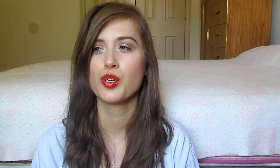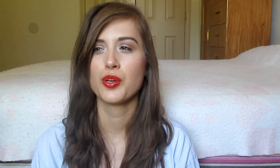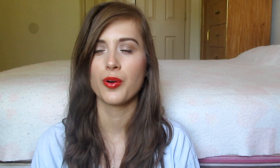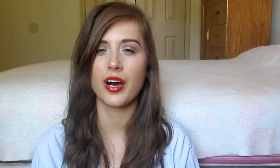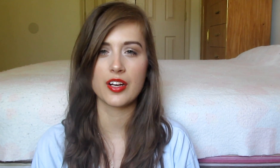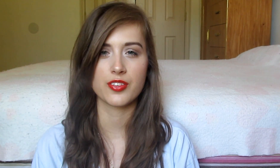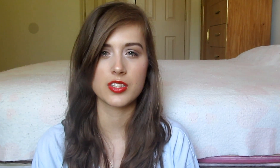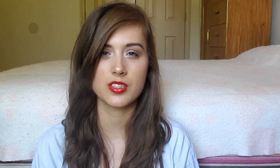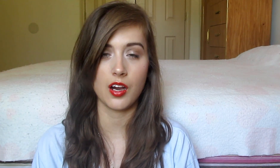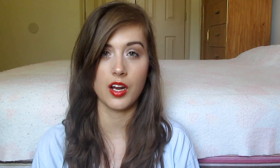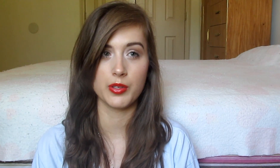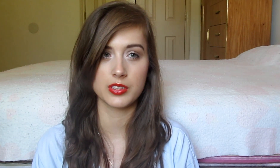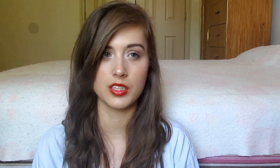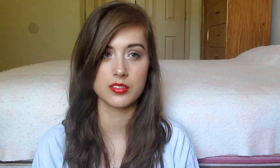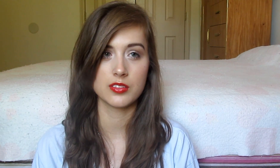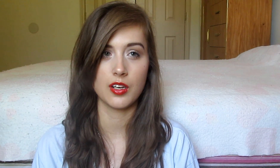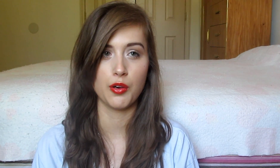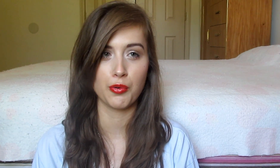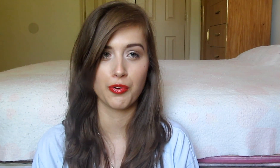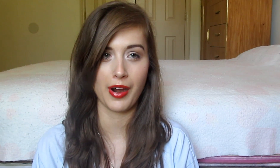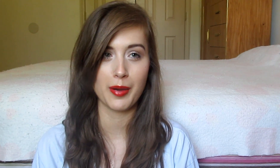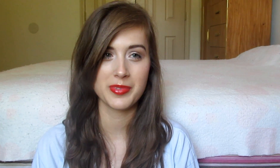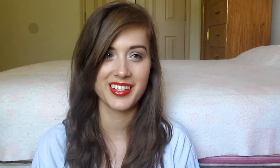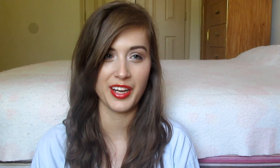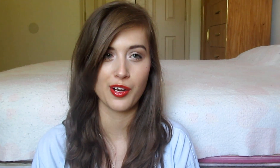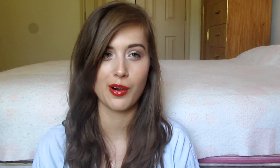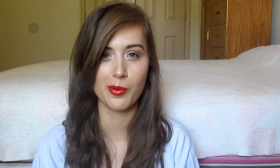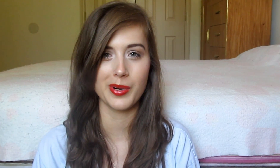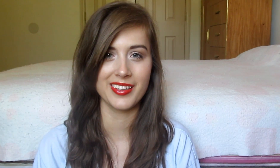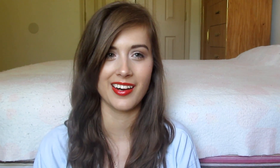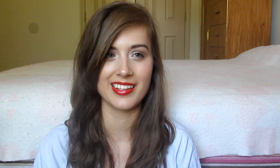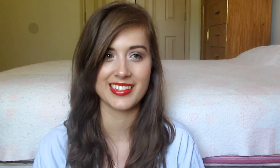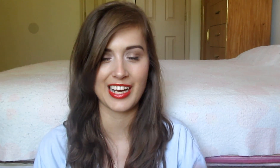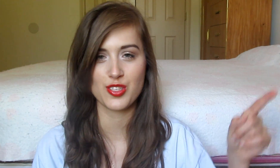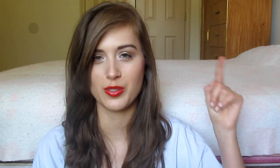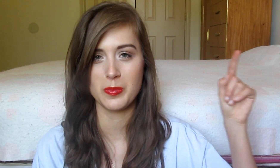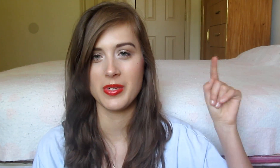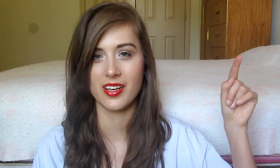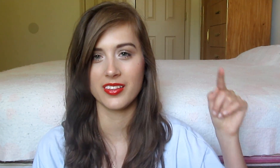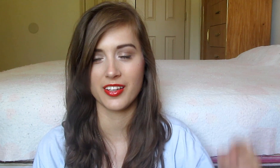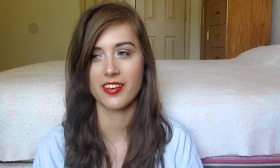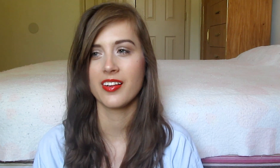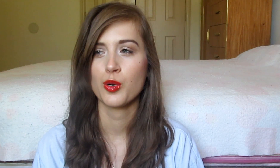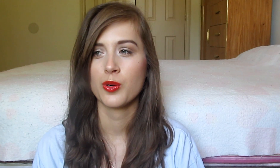When I first saw it, I was like, “Oh, crap. Like, oh my god, that’s actually me on there.”